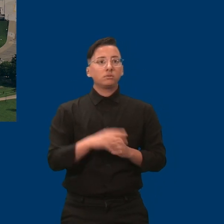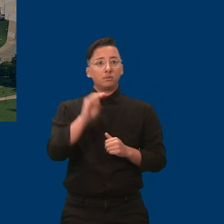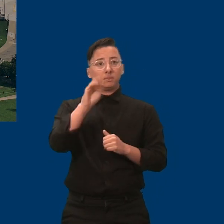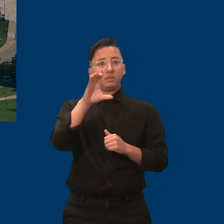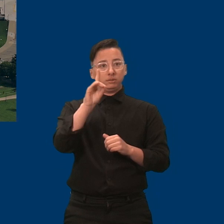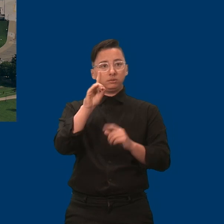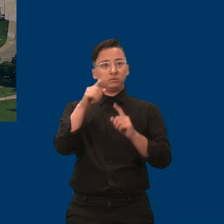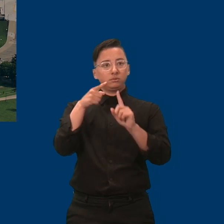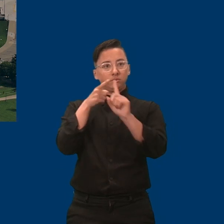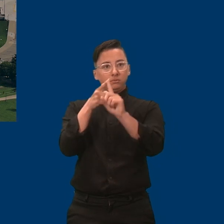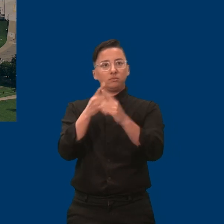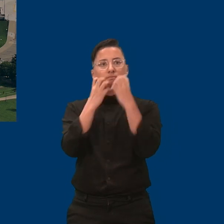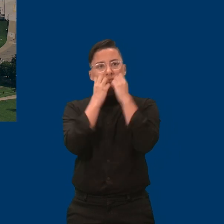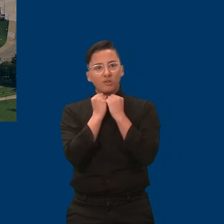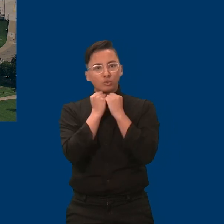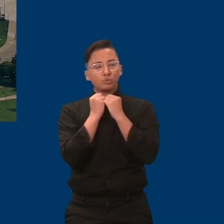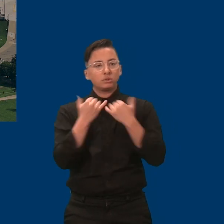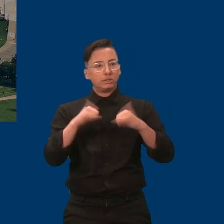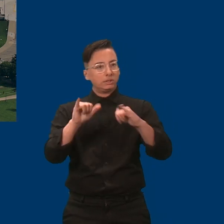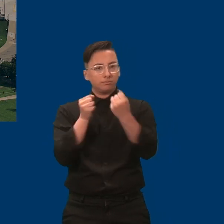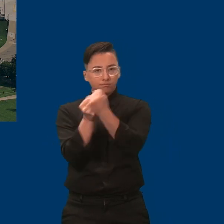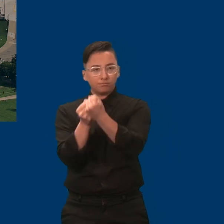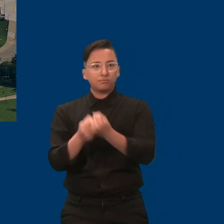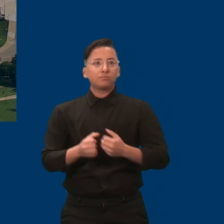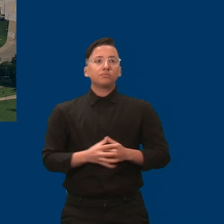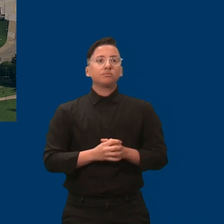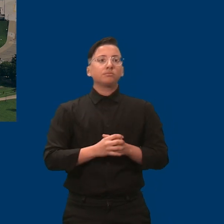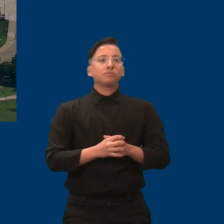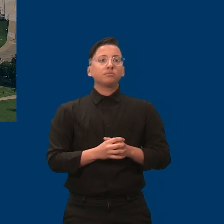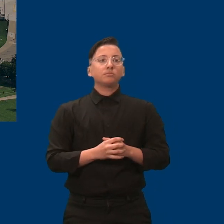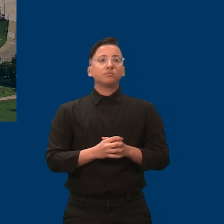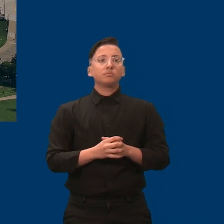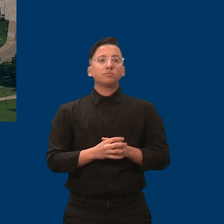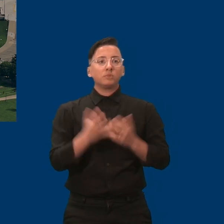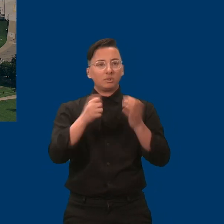In closing, I would like to give extra thanks to the disability advocates and disability